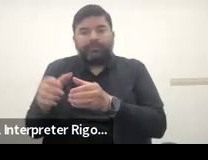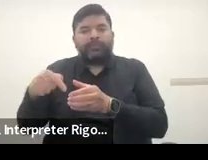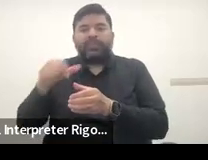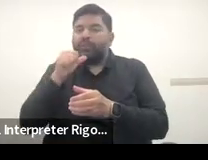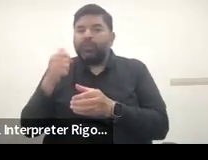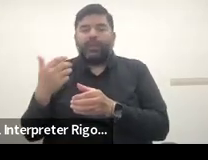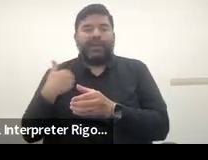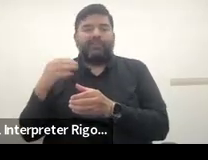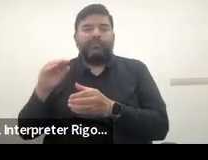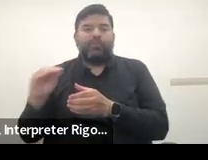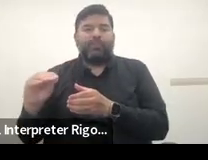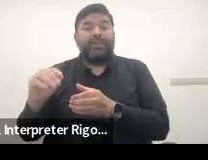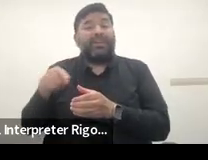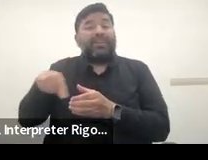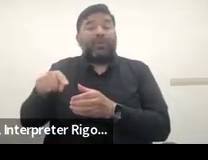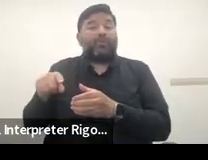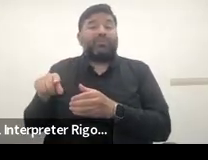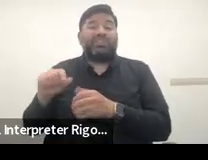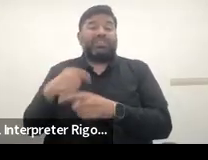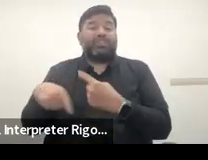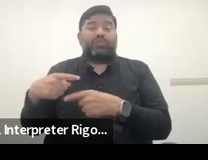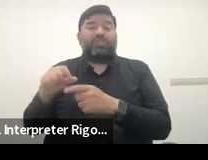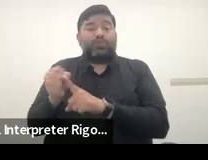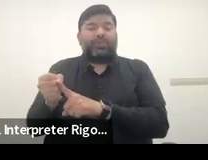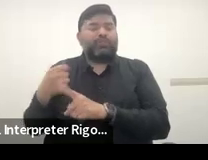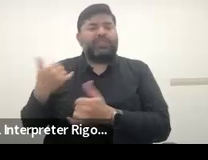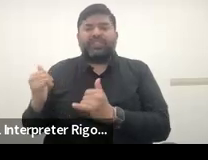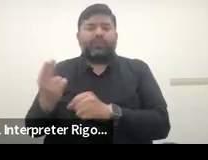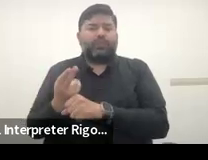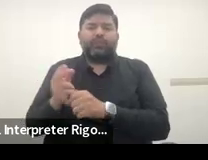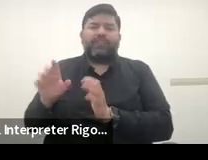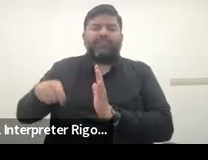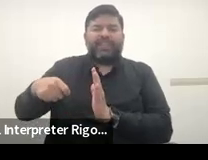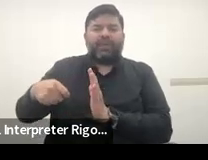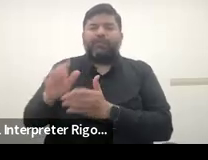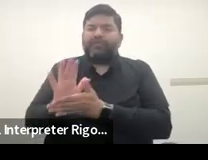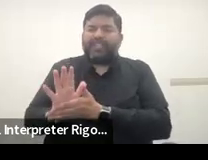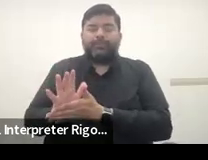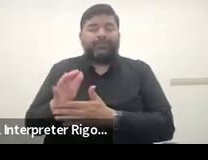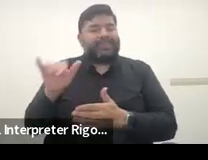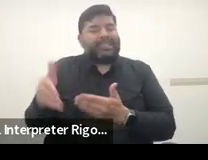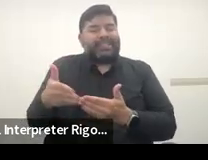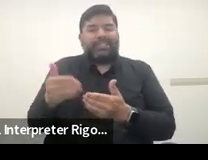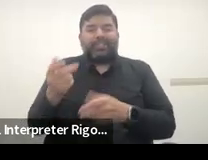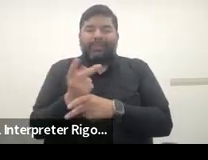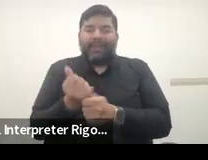in those cases we still use video, just because it's easier to keep it consistent instead of having a totally separate model